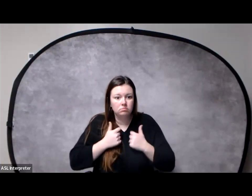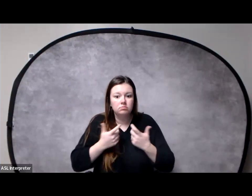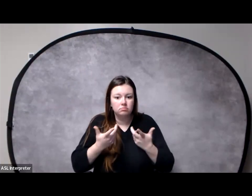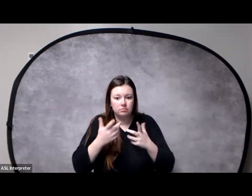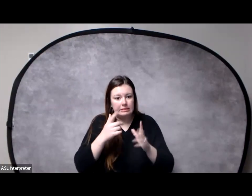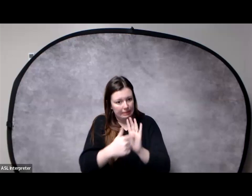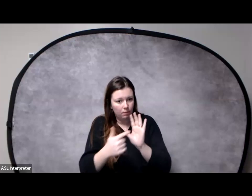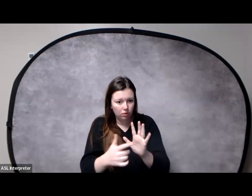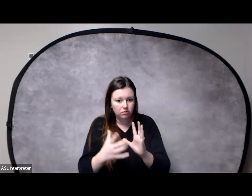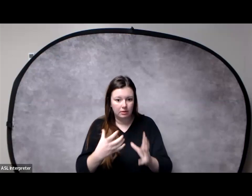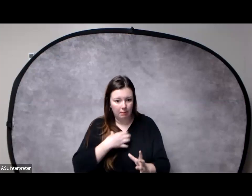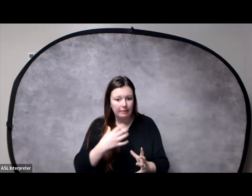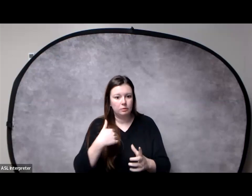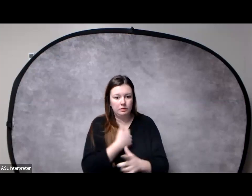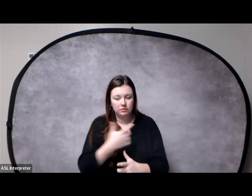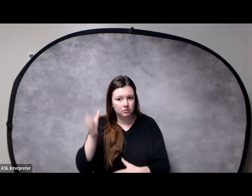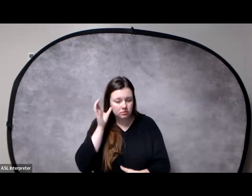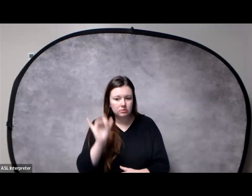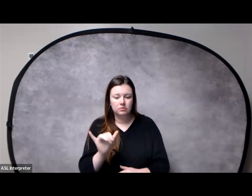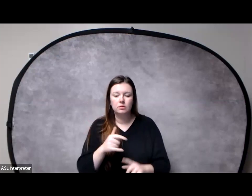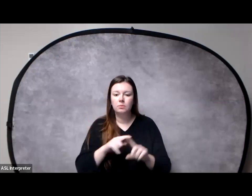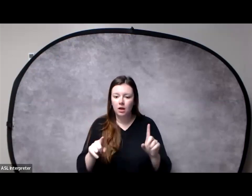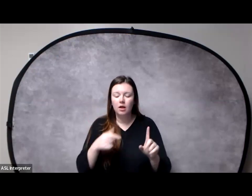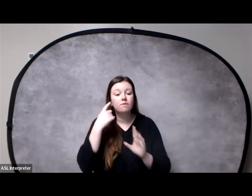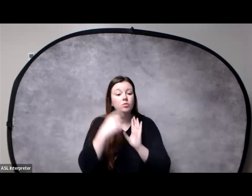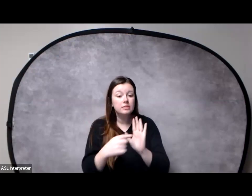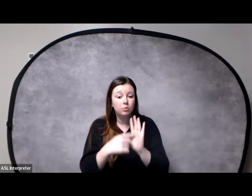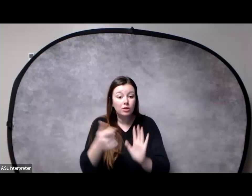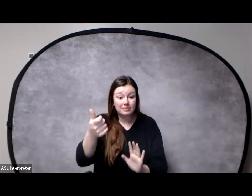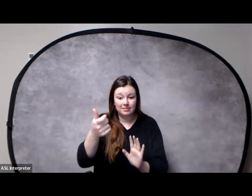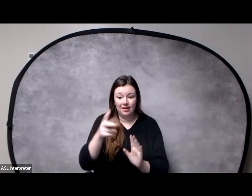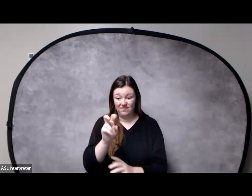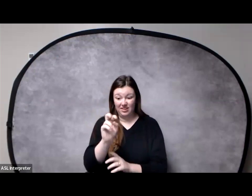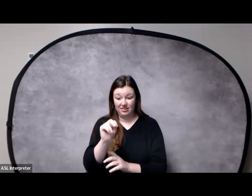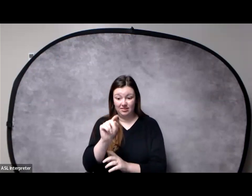But it could mean, for example, denying a ventilator to a person with Alzheimer's disease